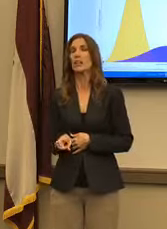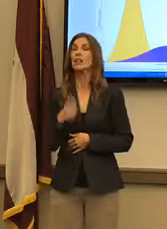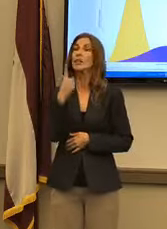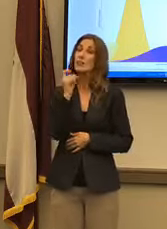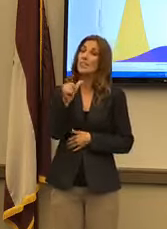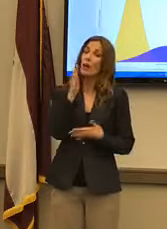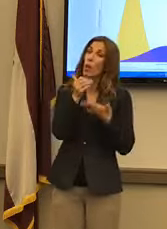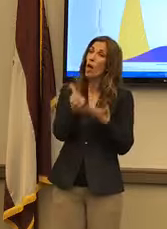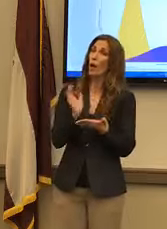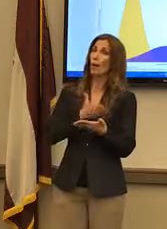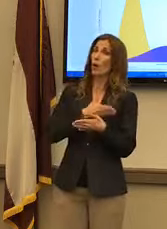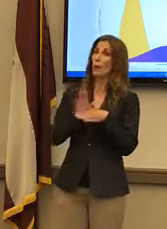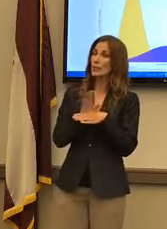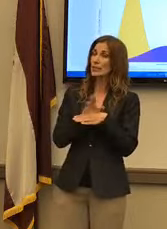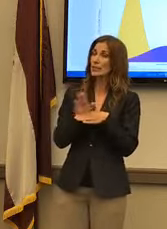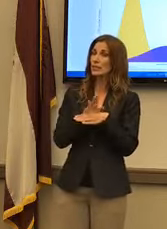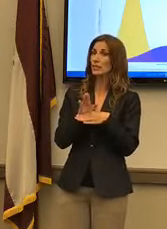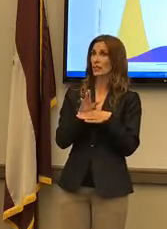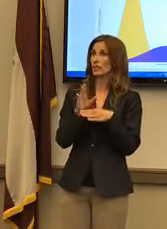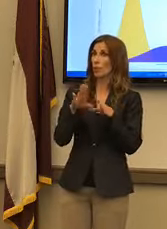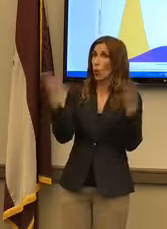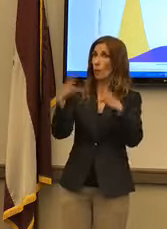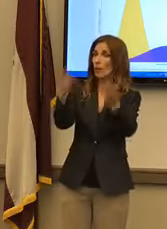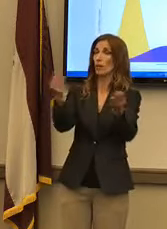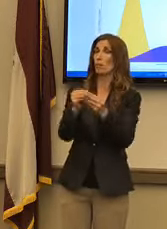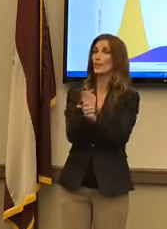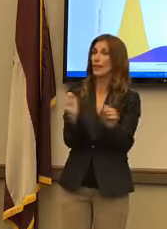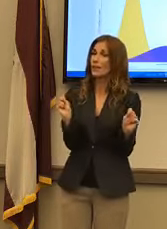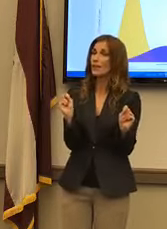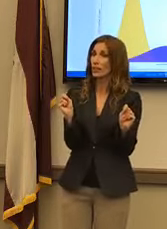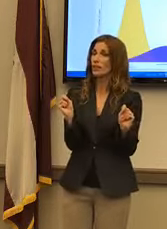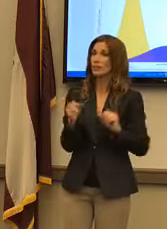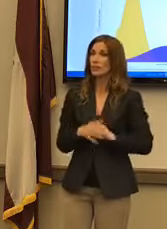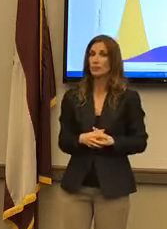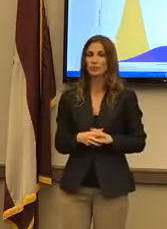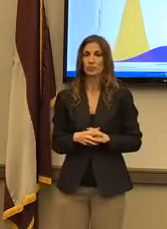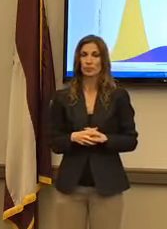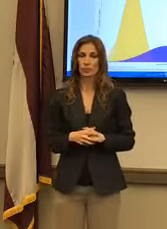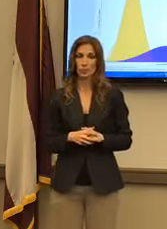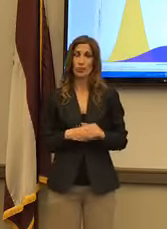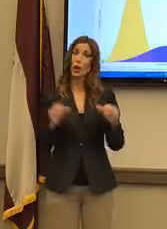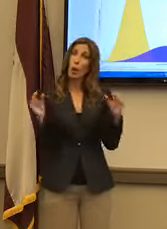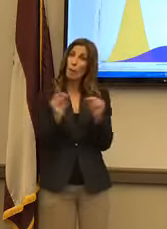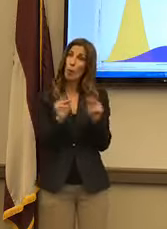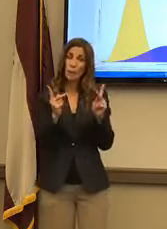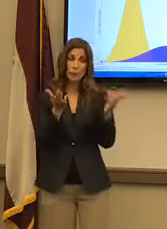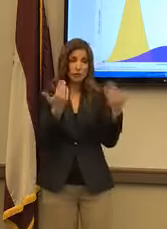help our businesses open more safely now the more people that we can test right